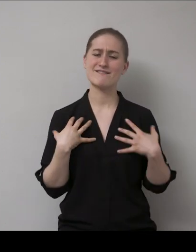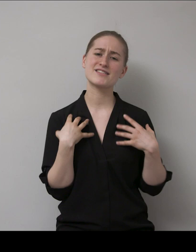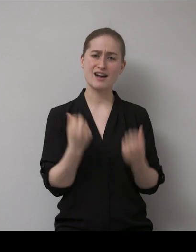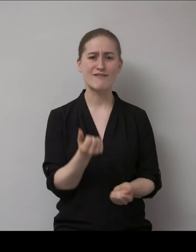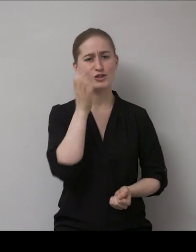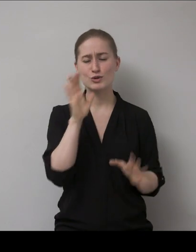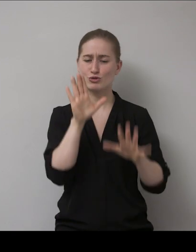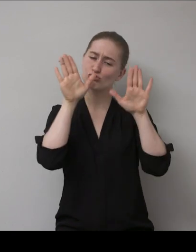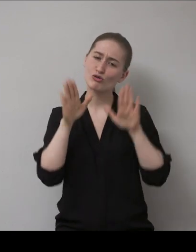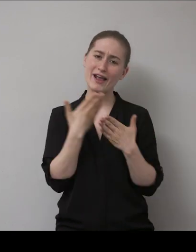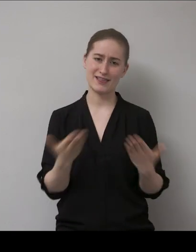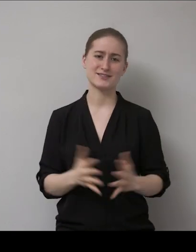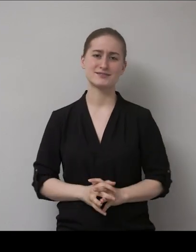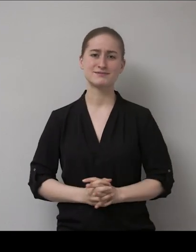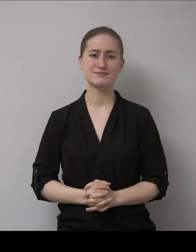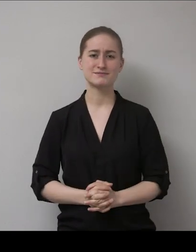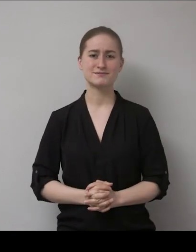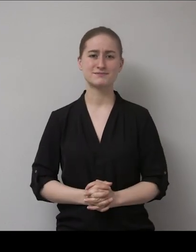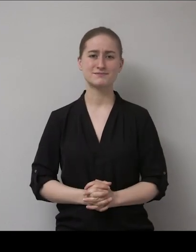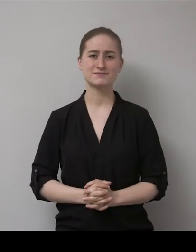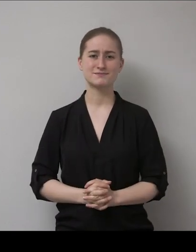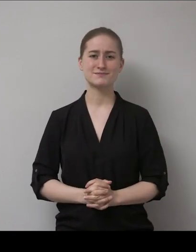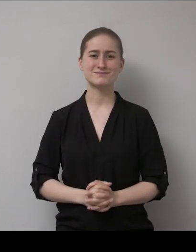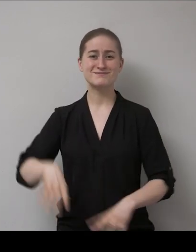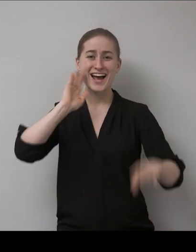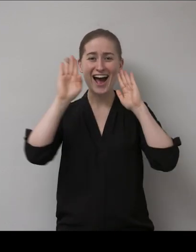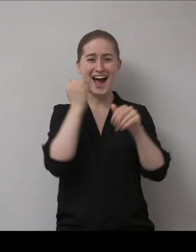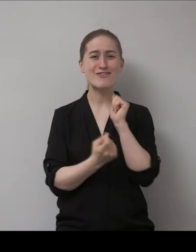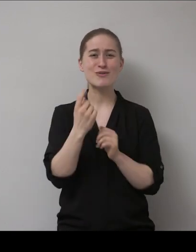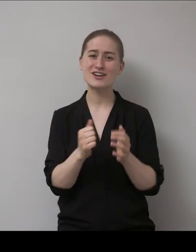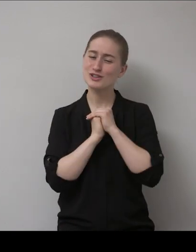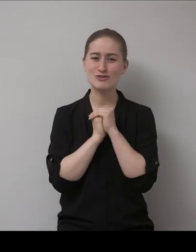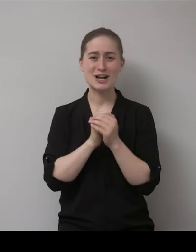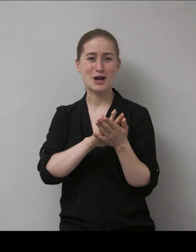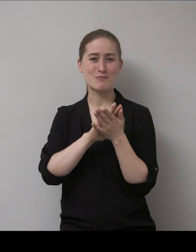that you'll do great things. Hi, everyone, and congratulations on becoming graduates